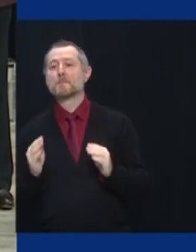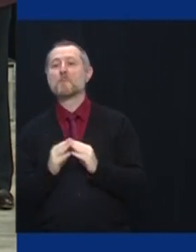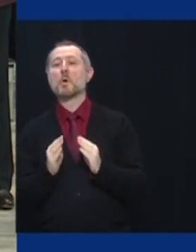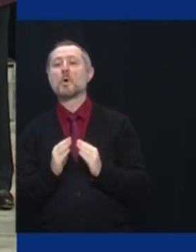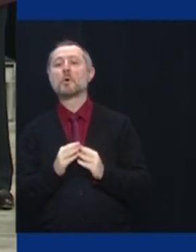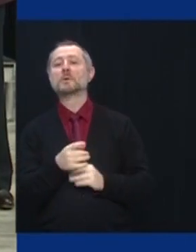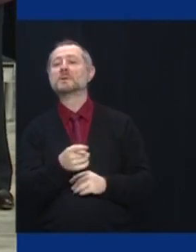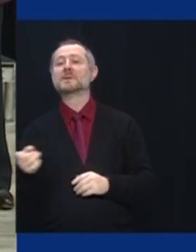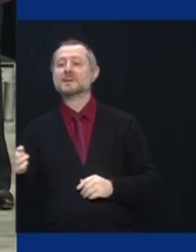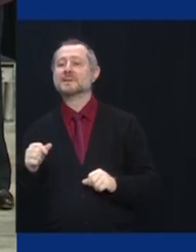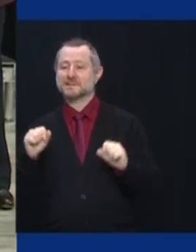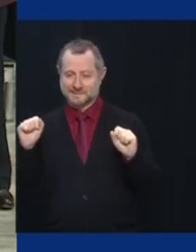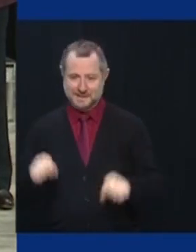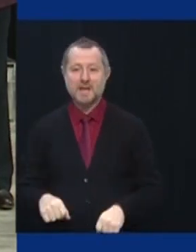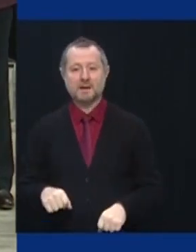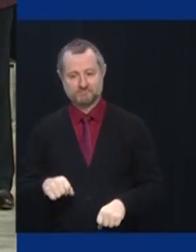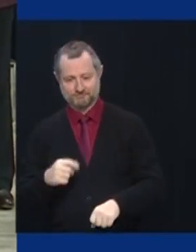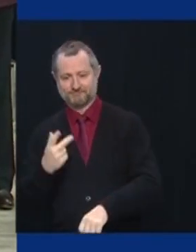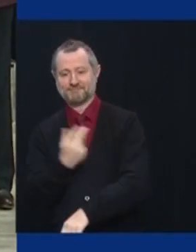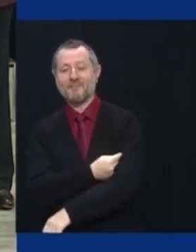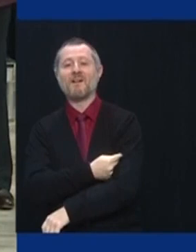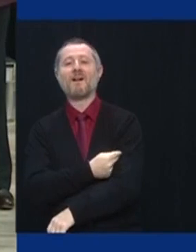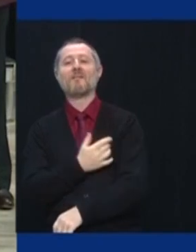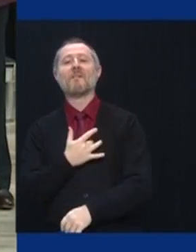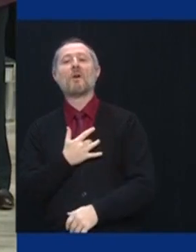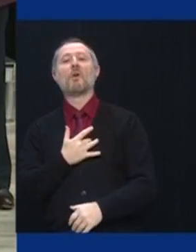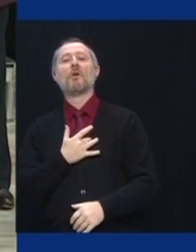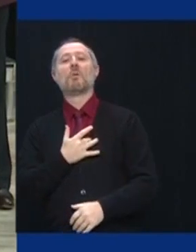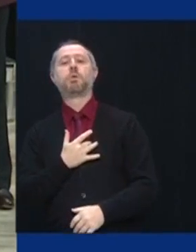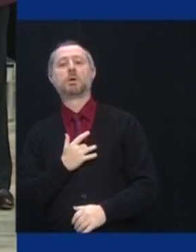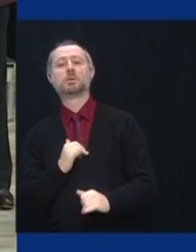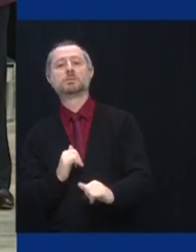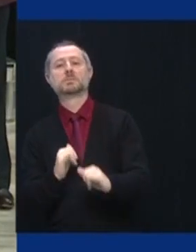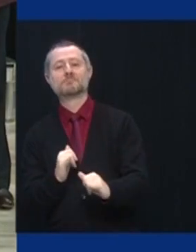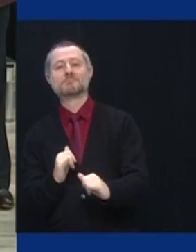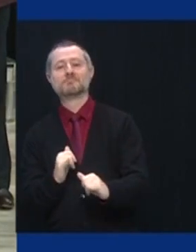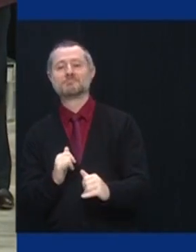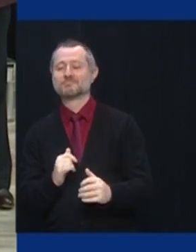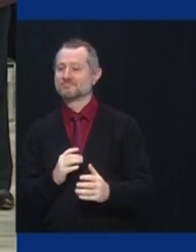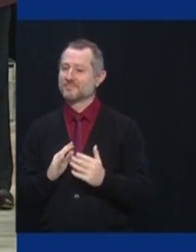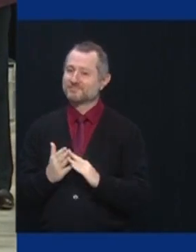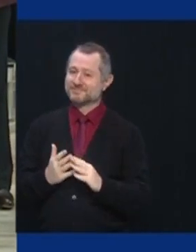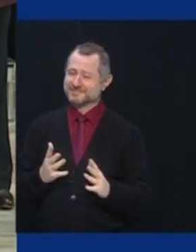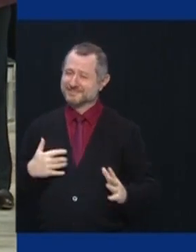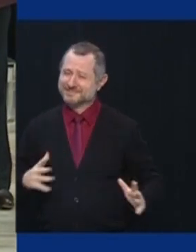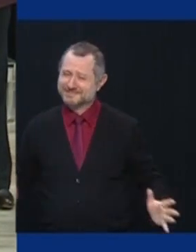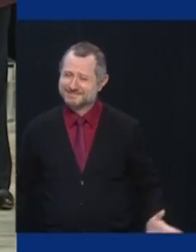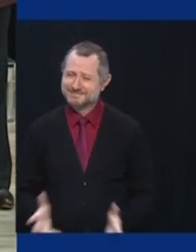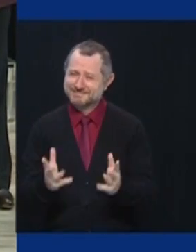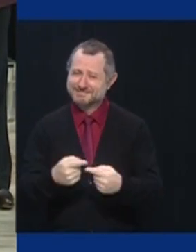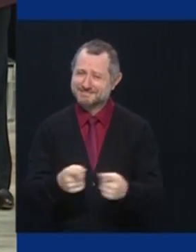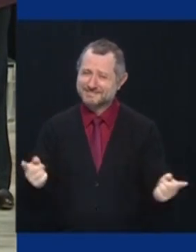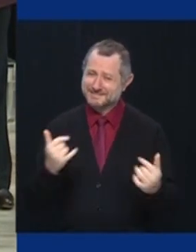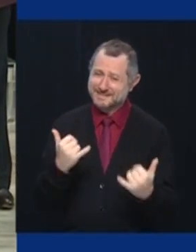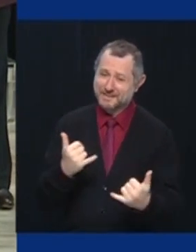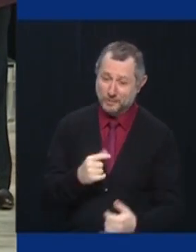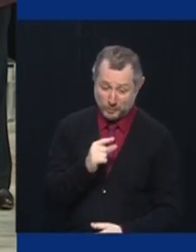THE IMPORTANCE OF THE VACCINE. WITH THREE VACCINES NOW AVAILABLE, MORE OF US WILL BE ABLE TO FEEL THE SAME SECURITY